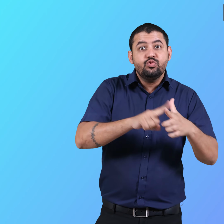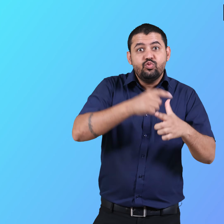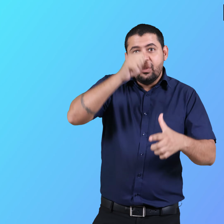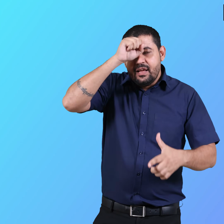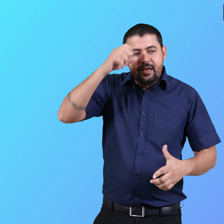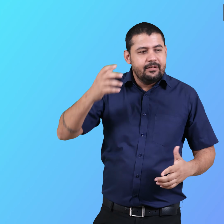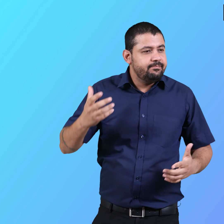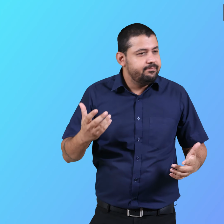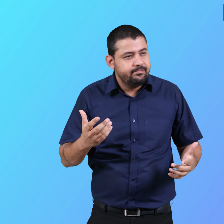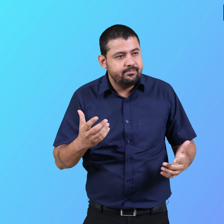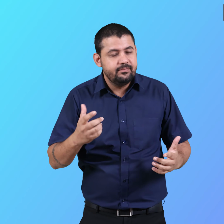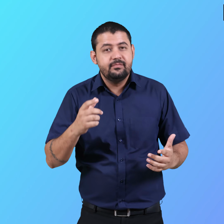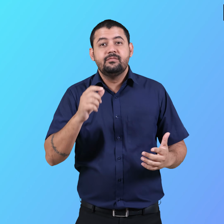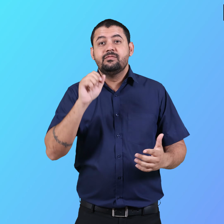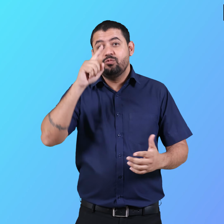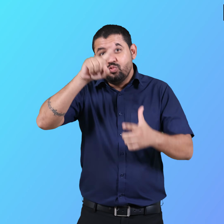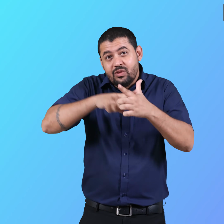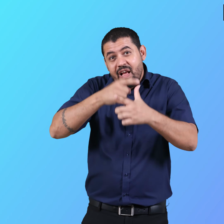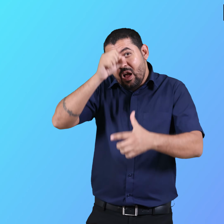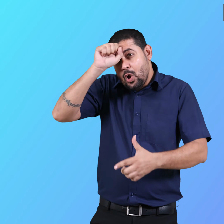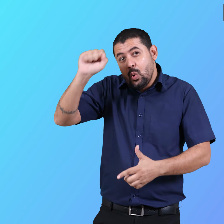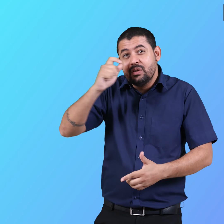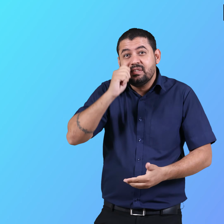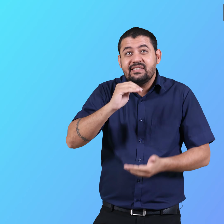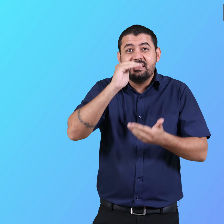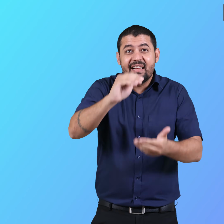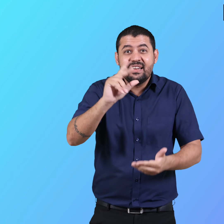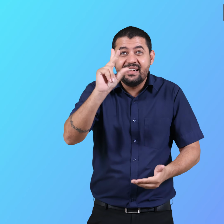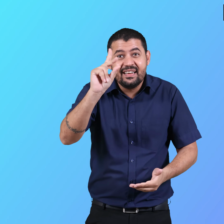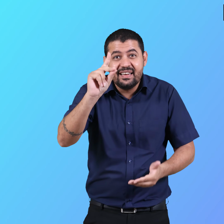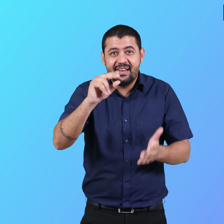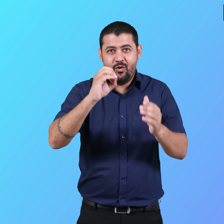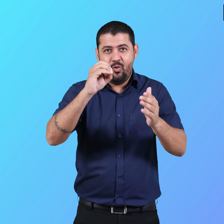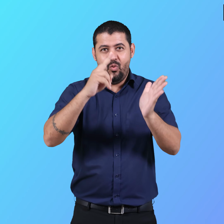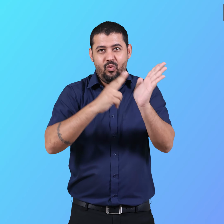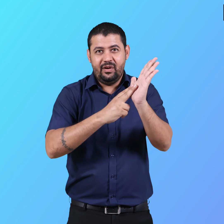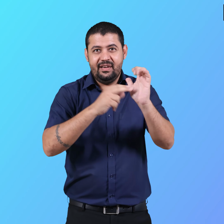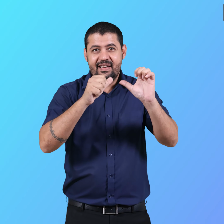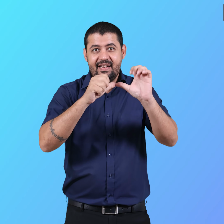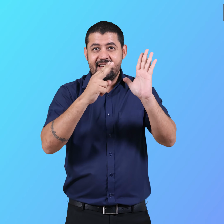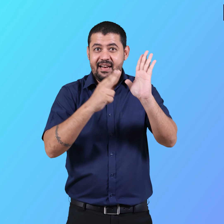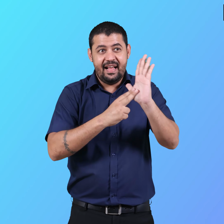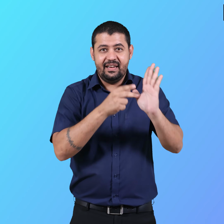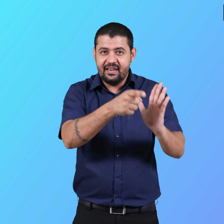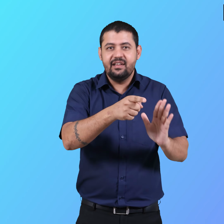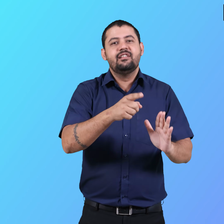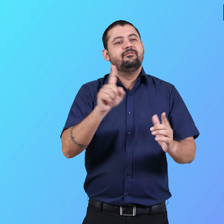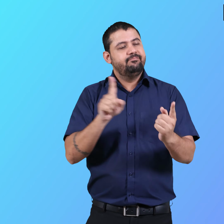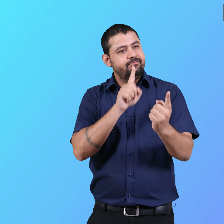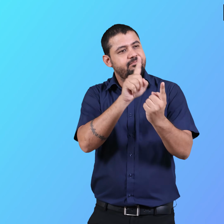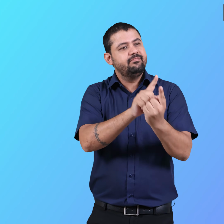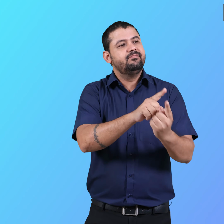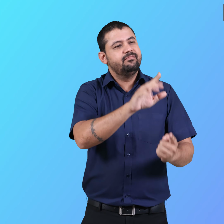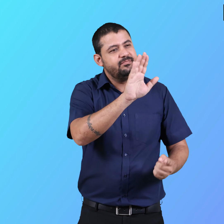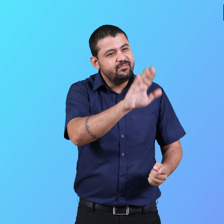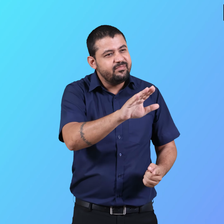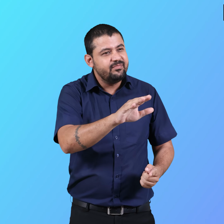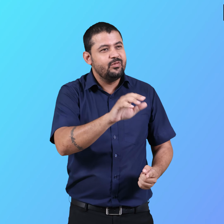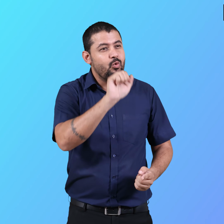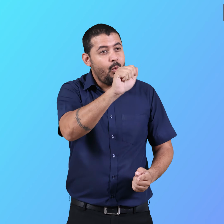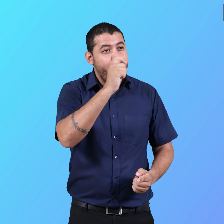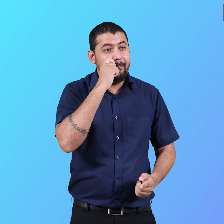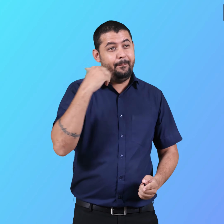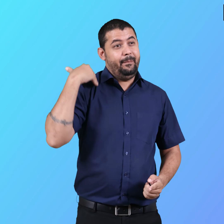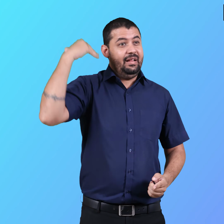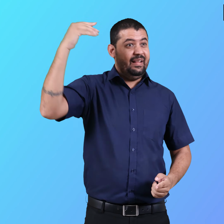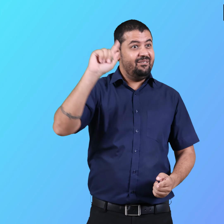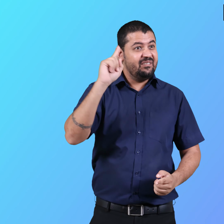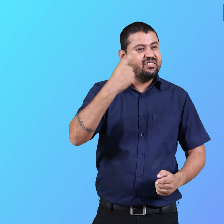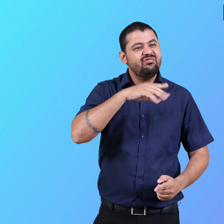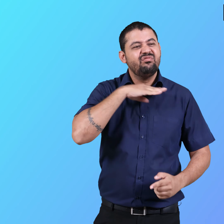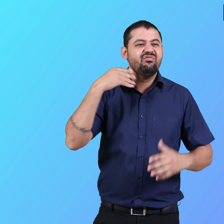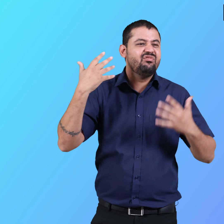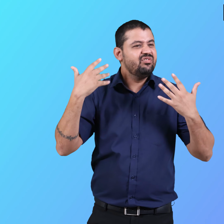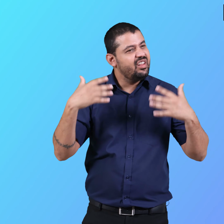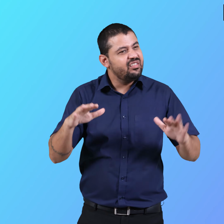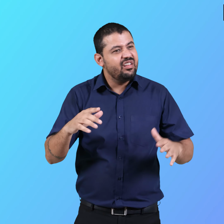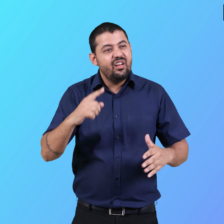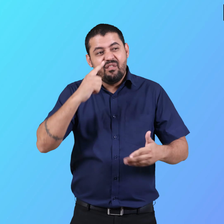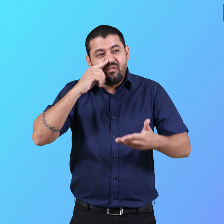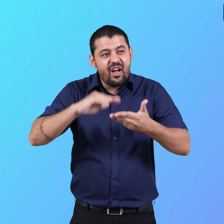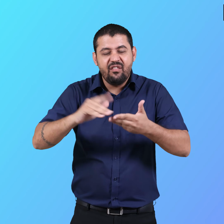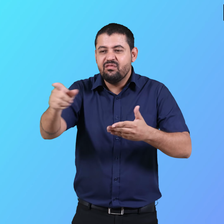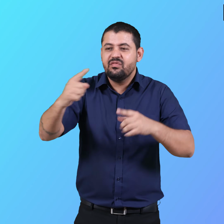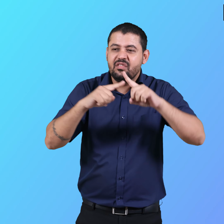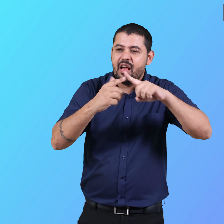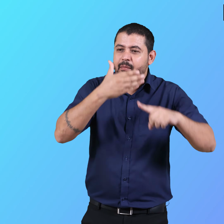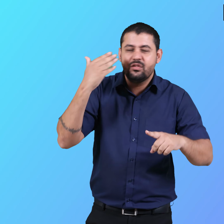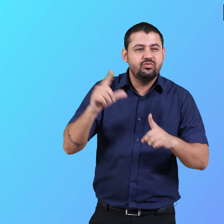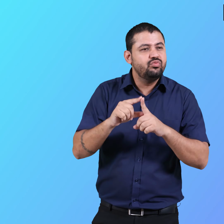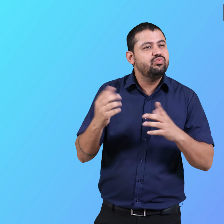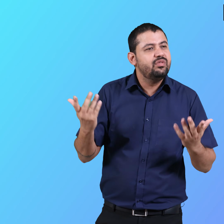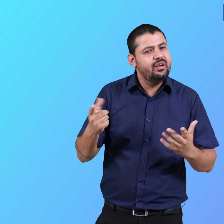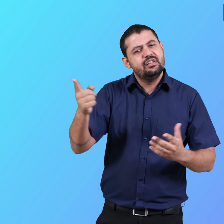Then Judah said to Er’s brother Onan, “Go and sleep with your dead brother’s wife.